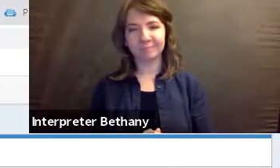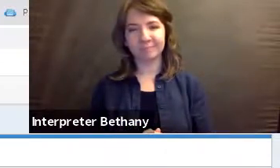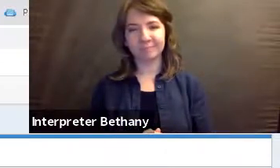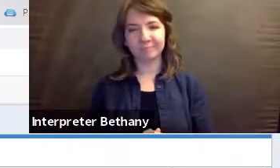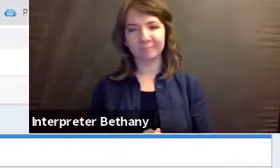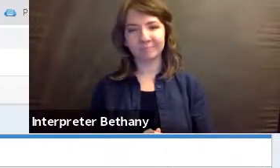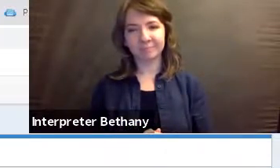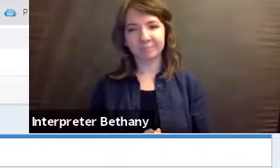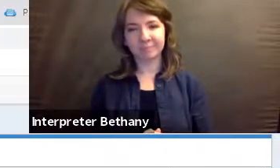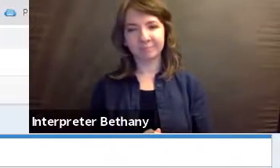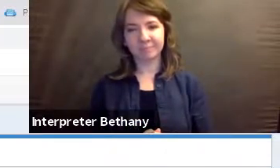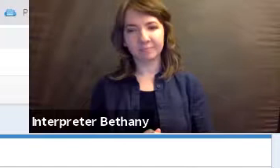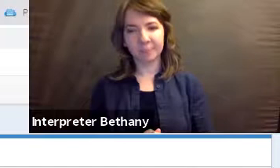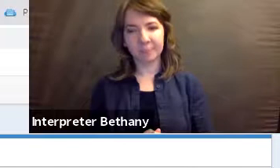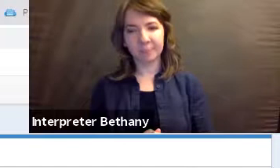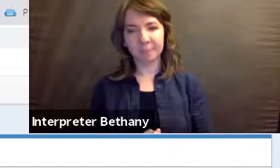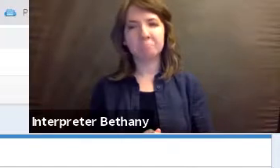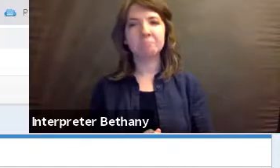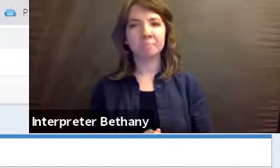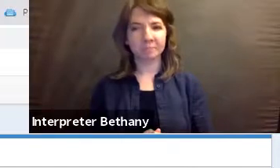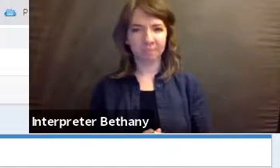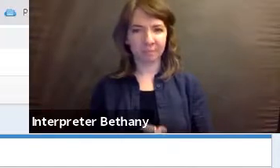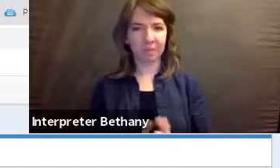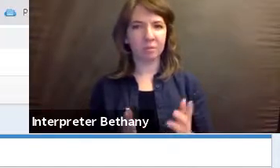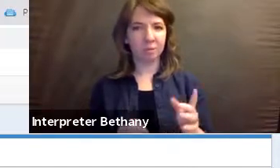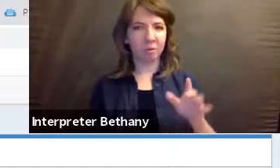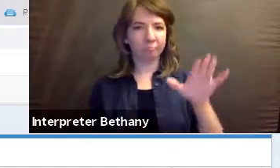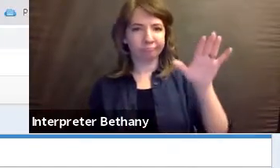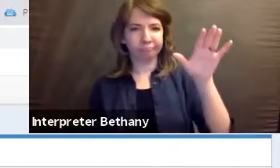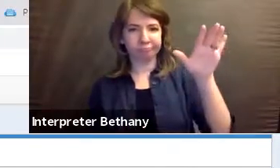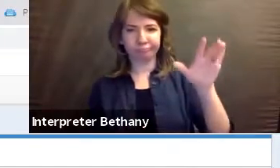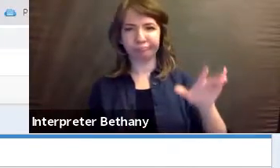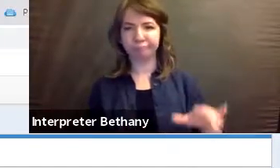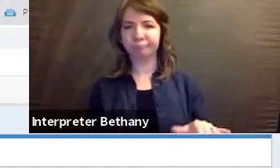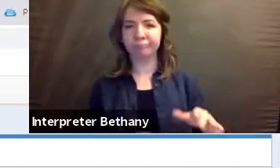Linda Kobashigawa: So all of the options to add sources are in here.